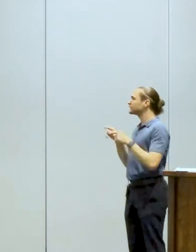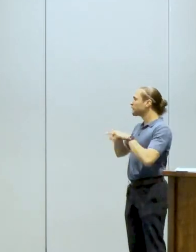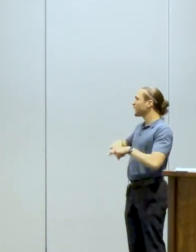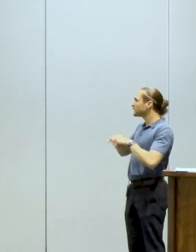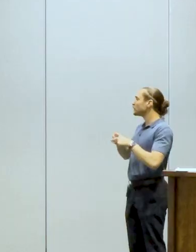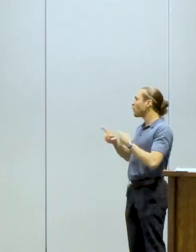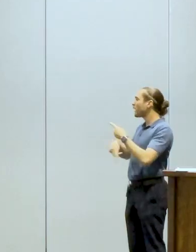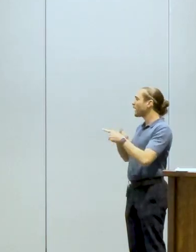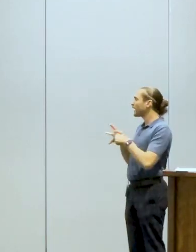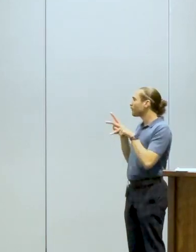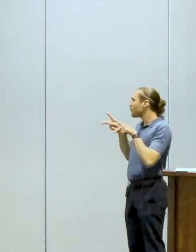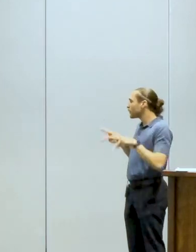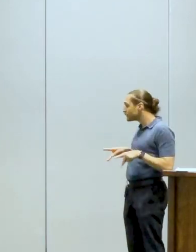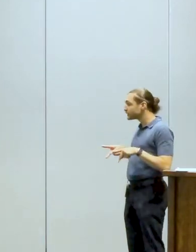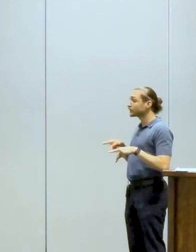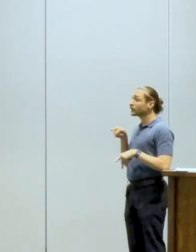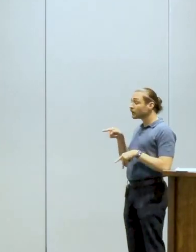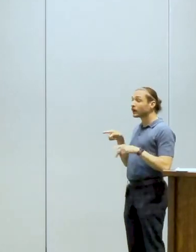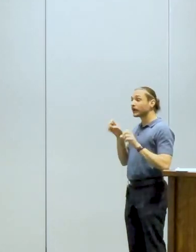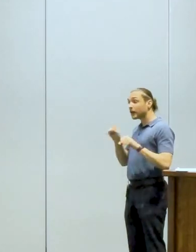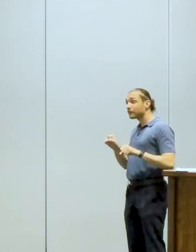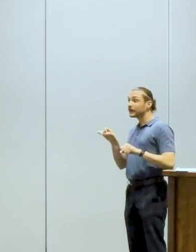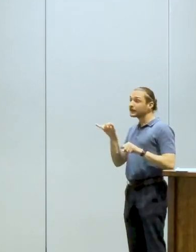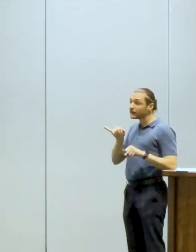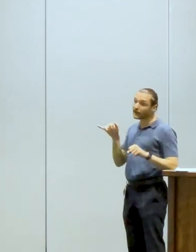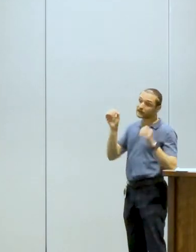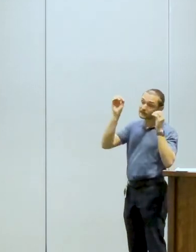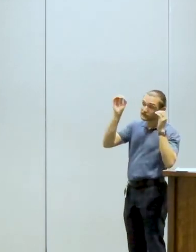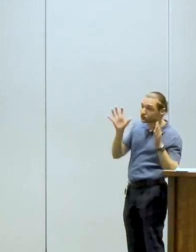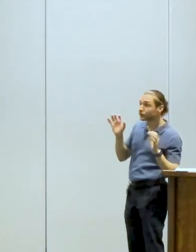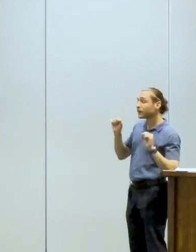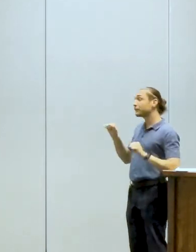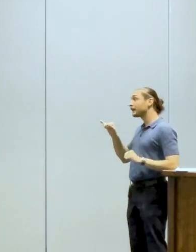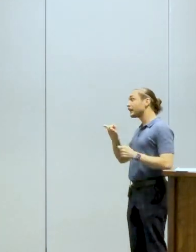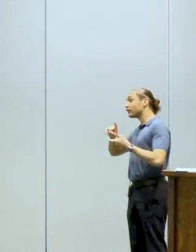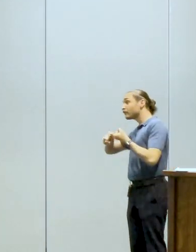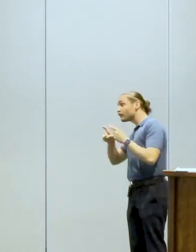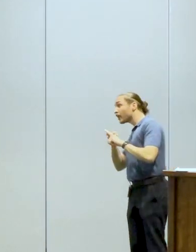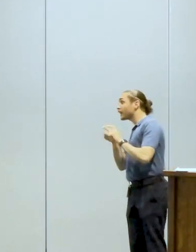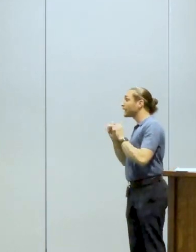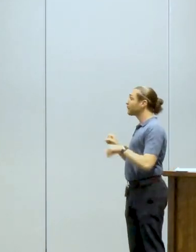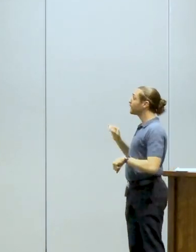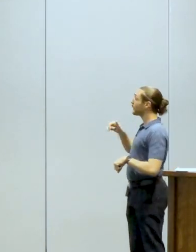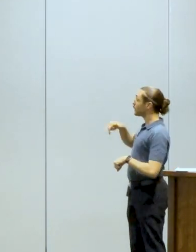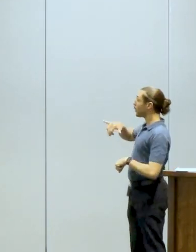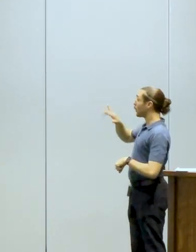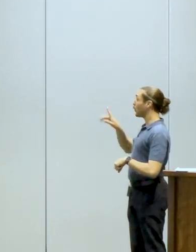through everything. Quiz mode generates an entire quiz for you right there. And again, I know some of the software our